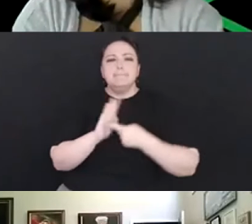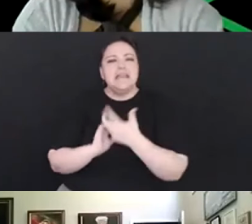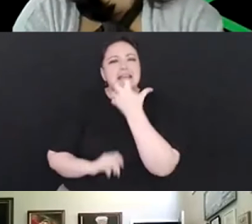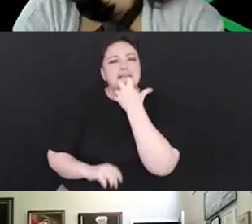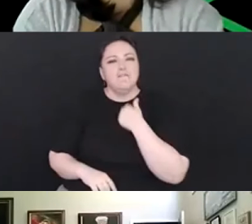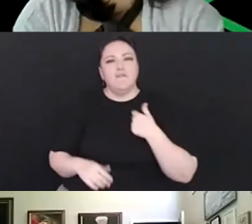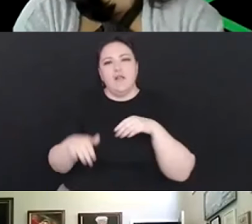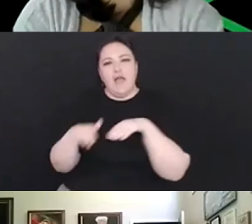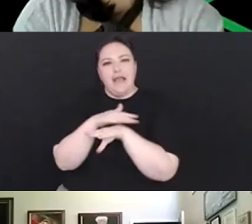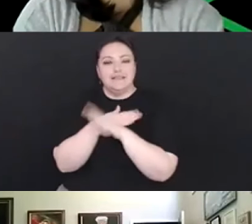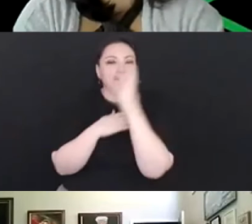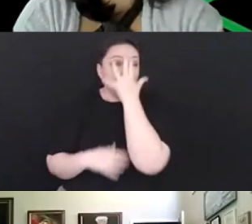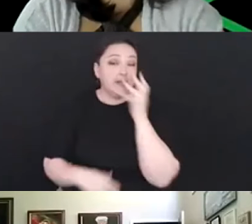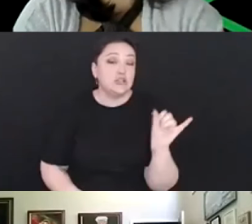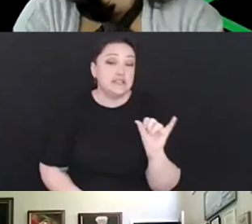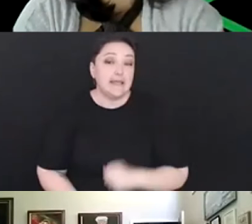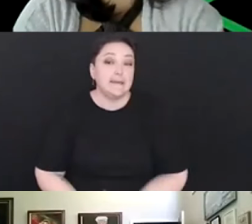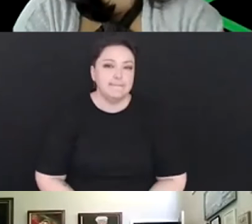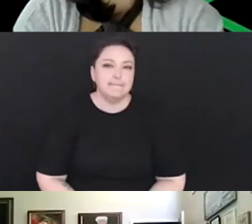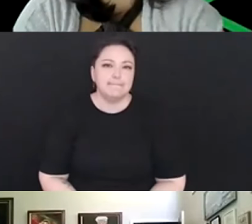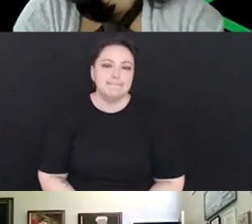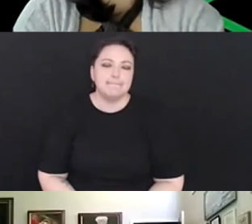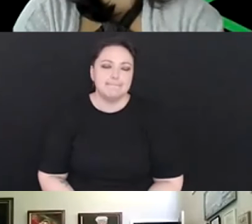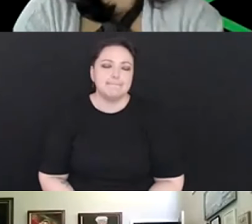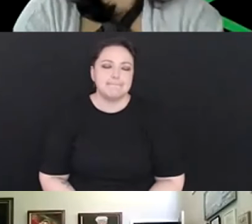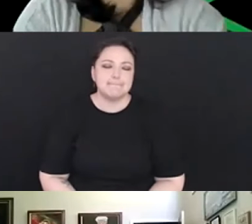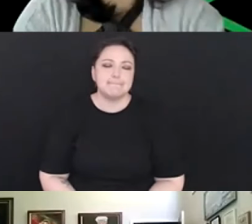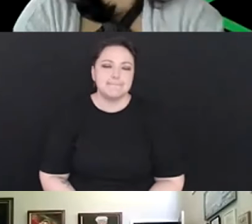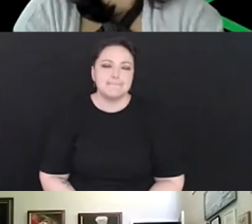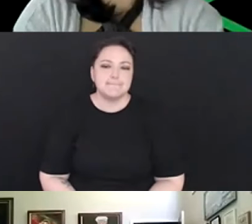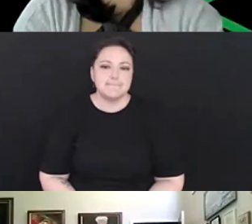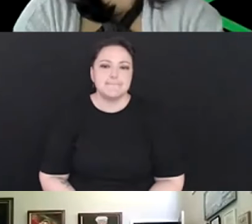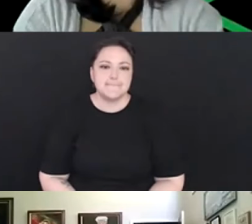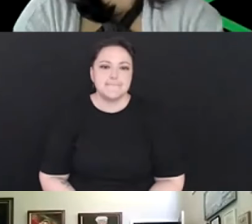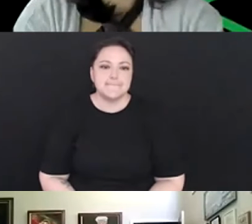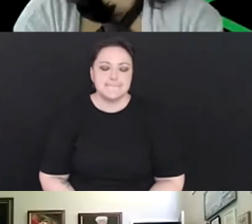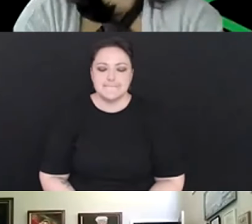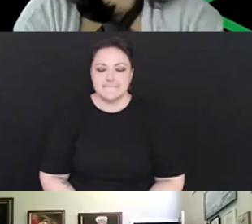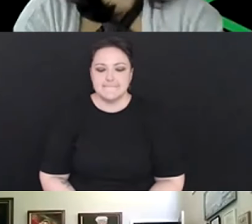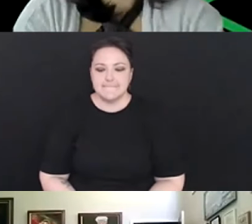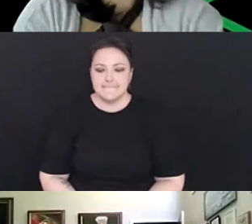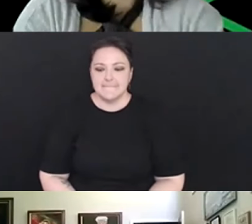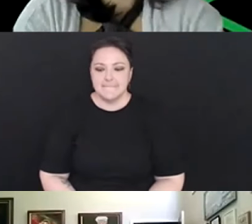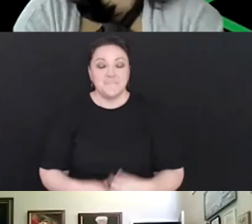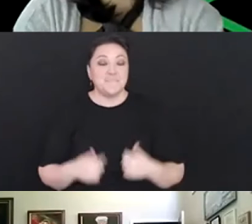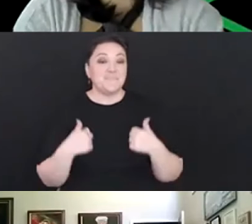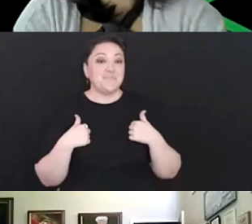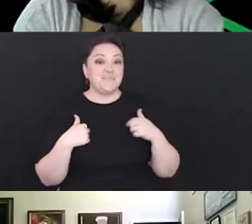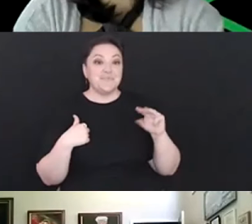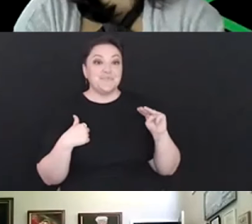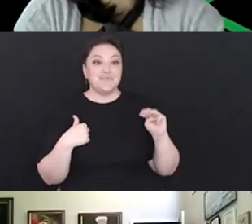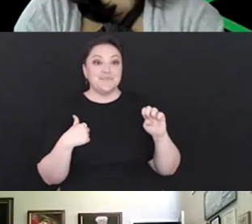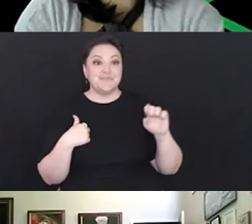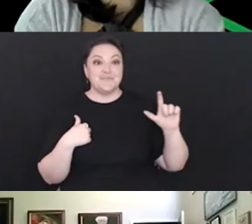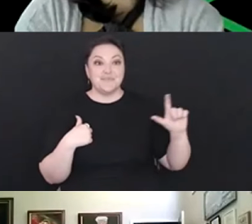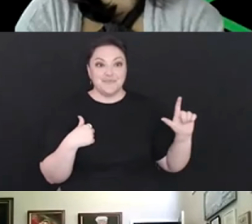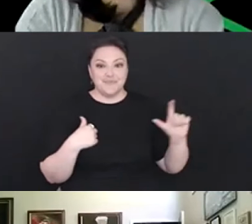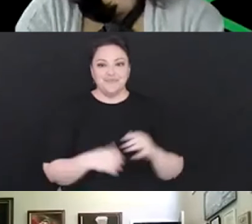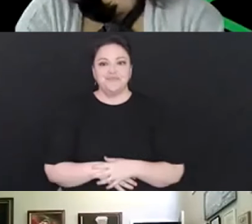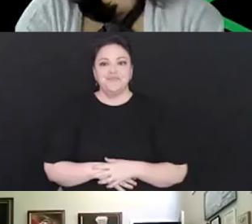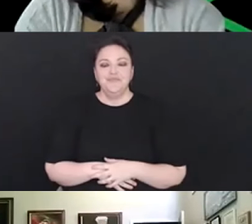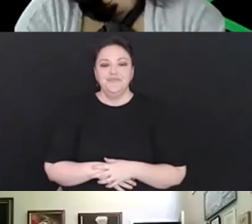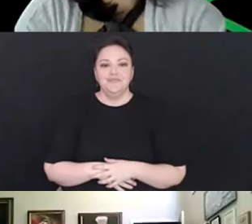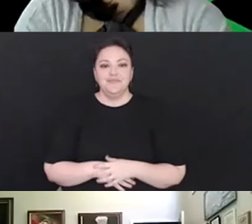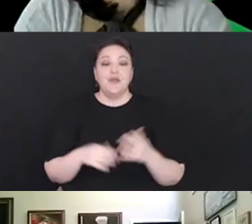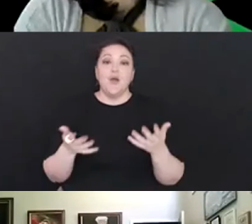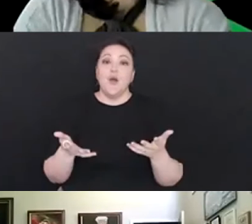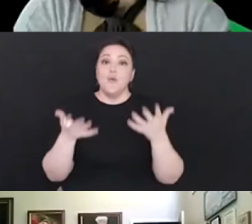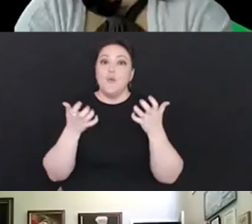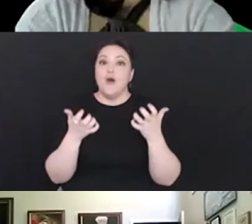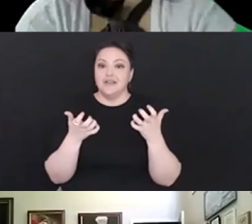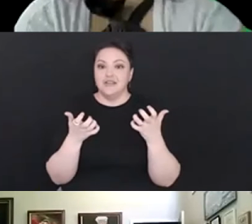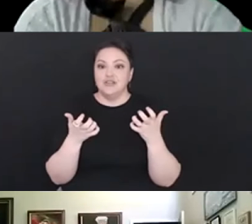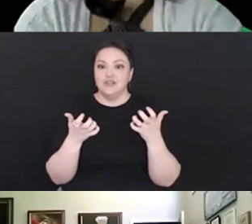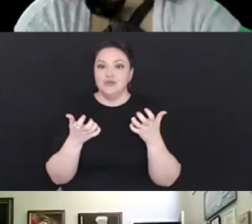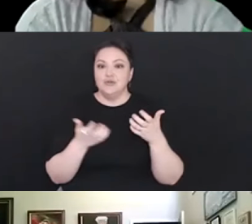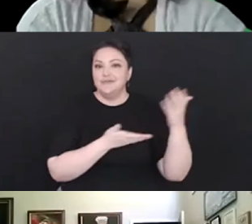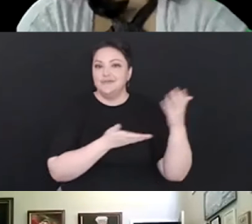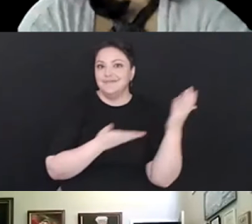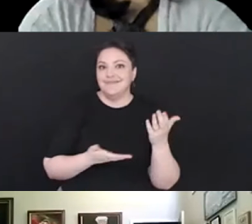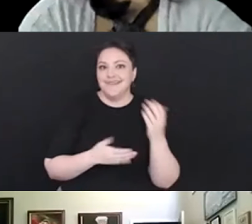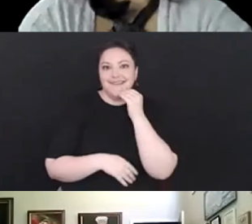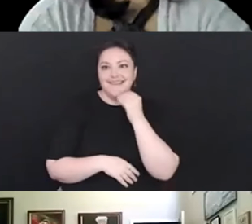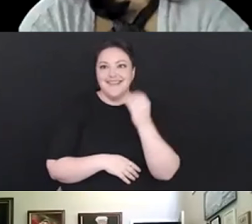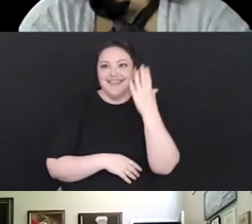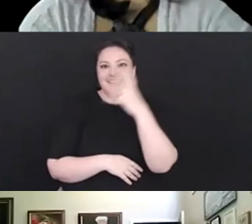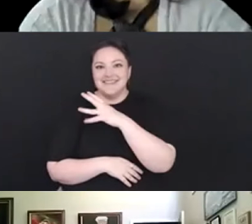Mel: This is Mel. I just wanted to bring our lunch and learn to a close on that very